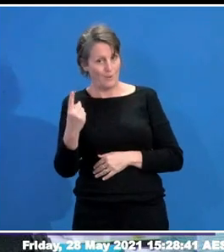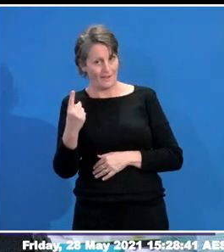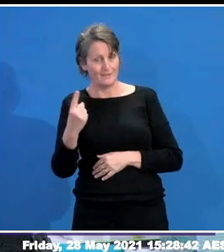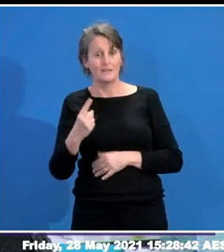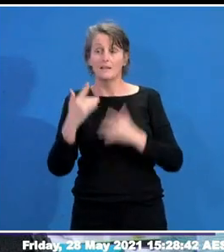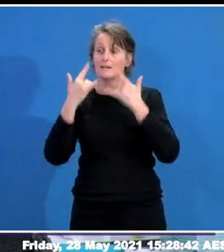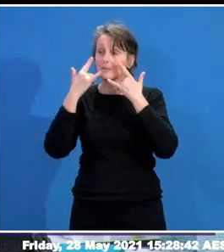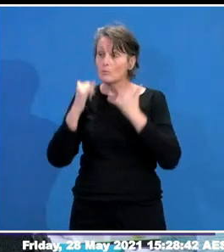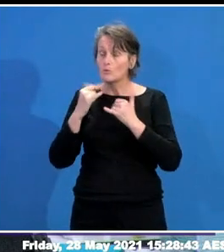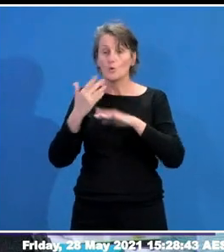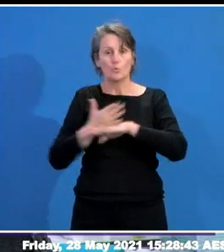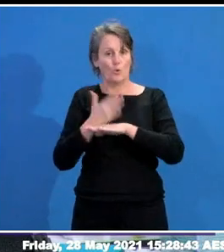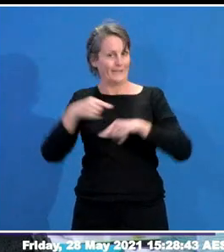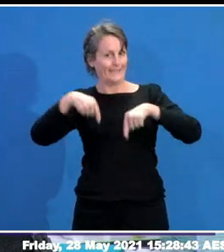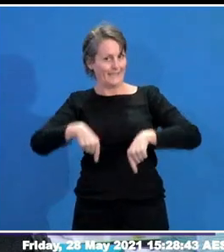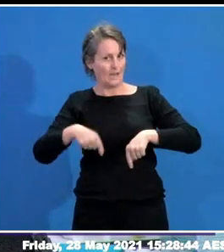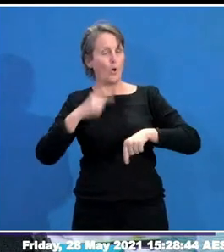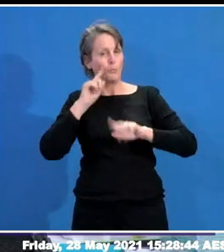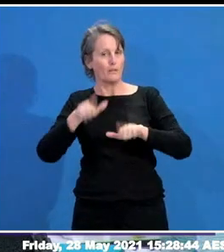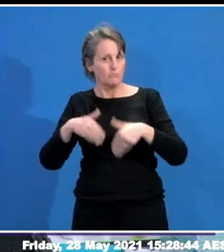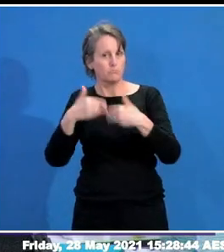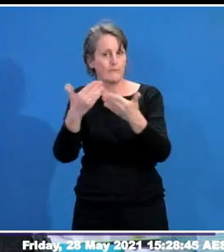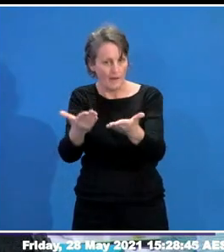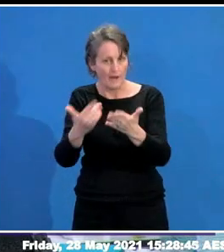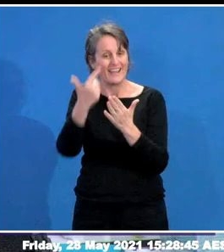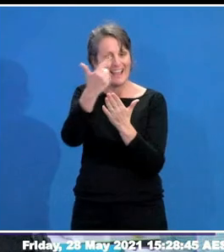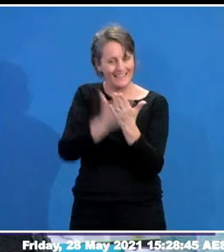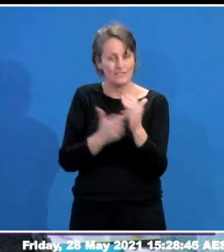Assisting the Royal Commission will provide a list of those documents she